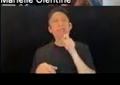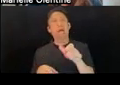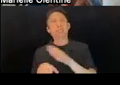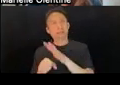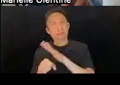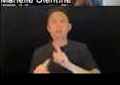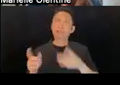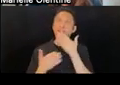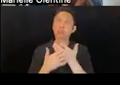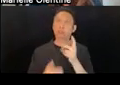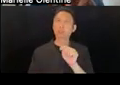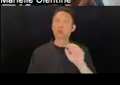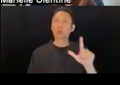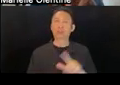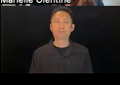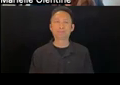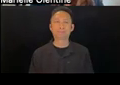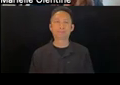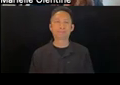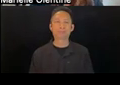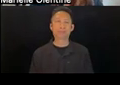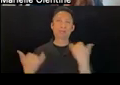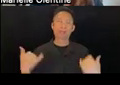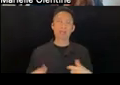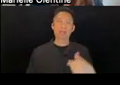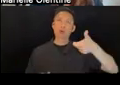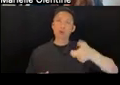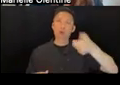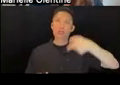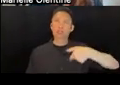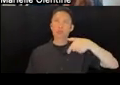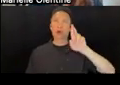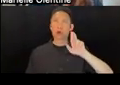Finally, if you got into a film festival, take note of who's introing your film, write down all of the